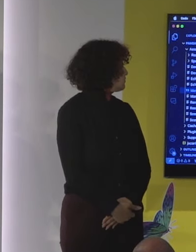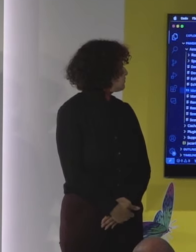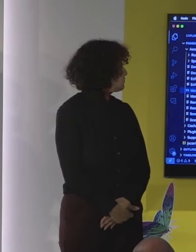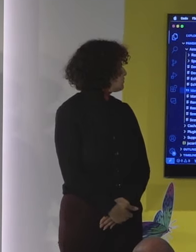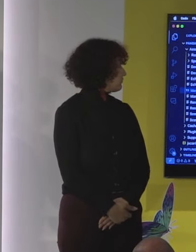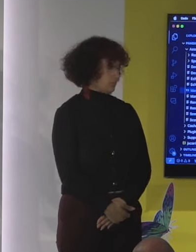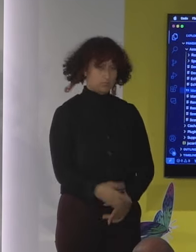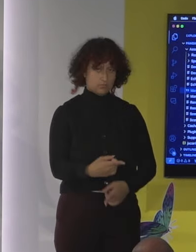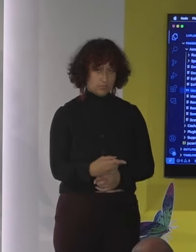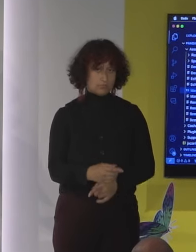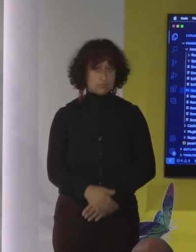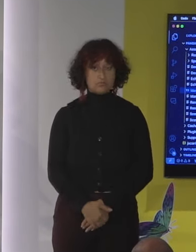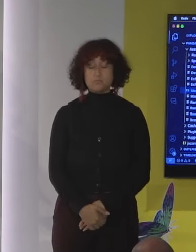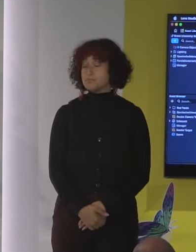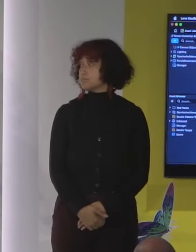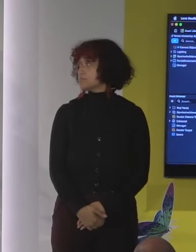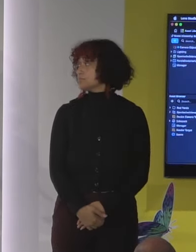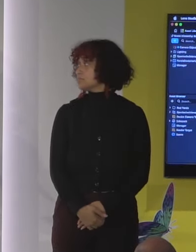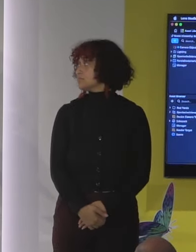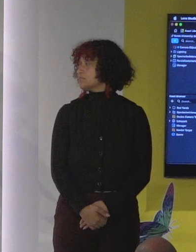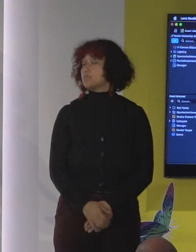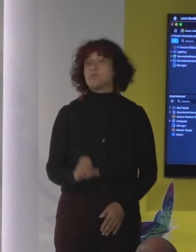Great. So, let's validate this.